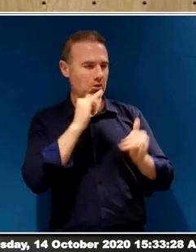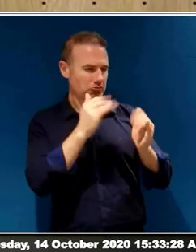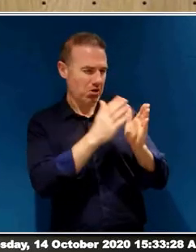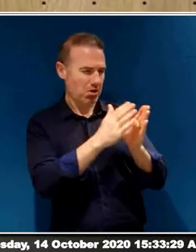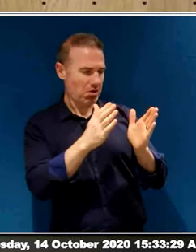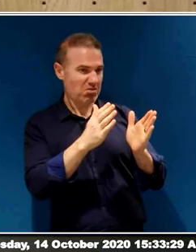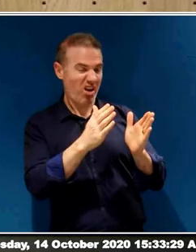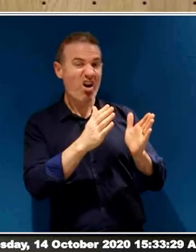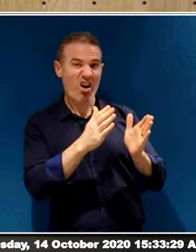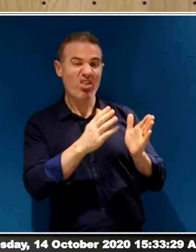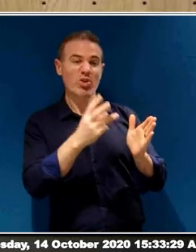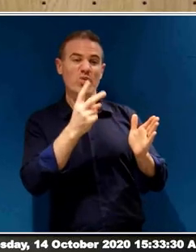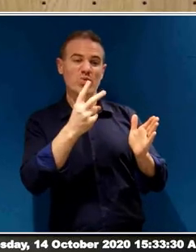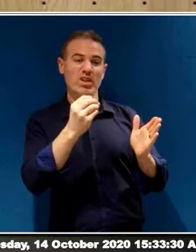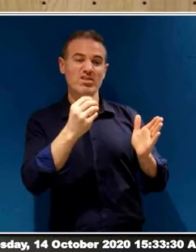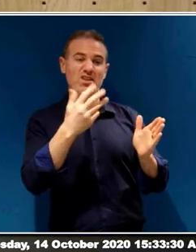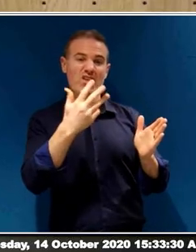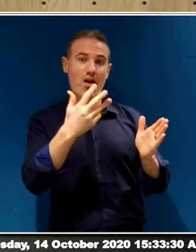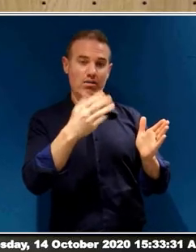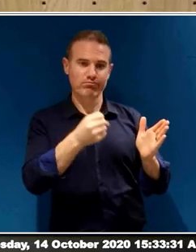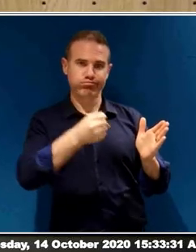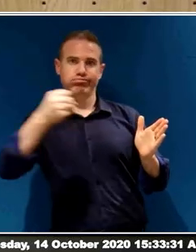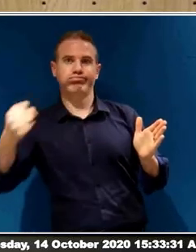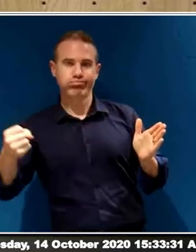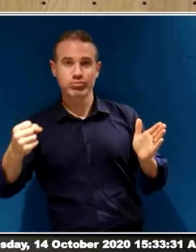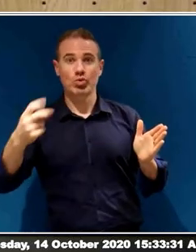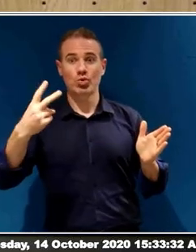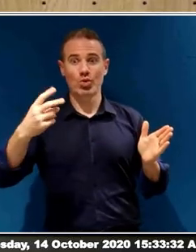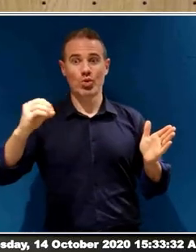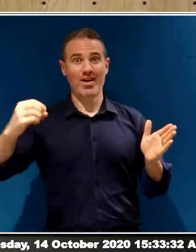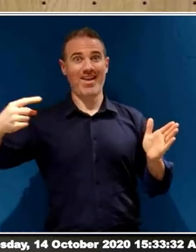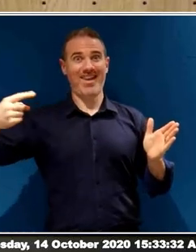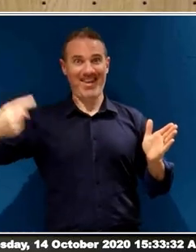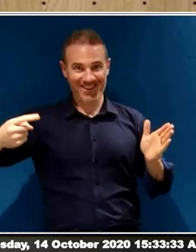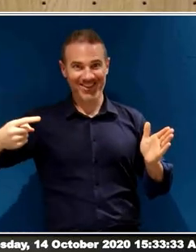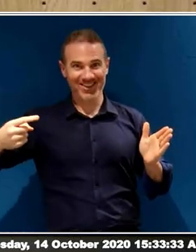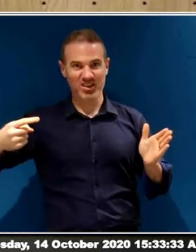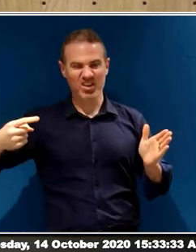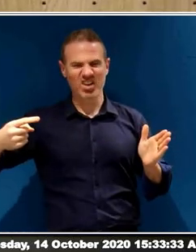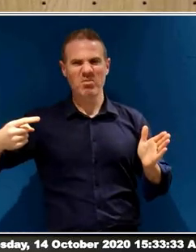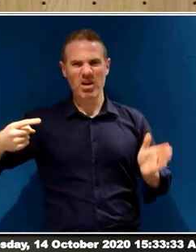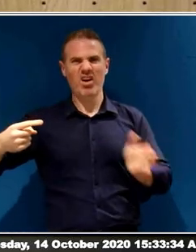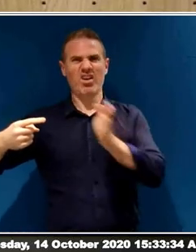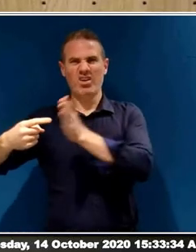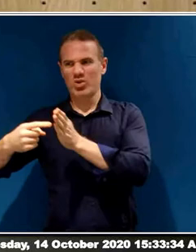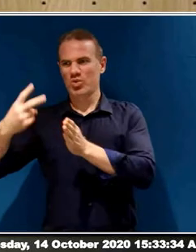And then from 2012 and13, there were very limited resources available